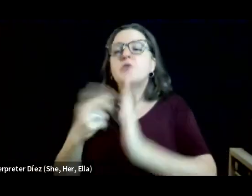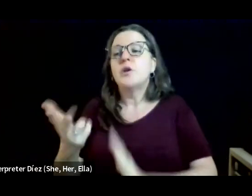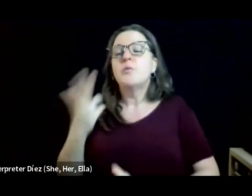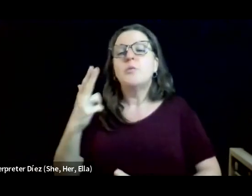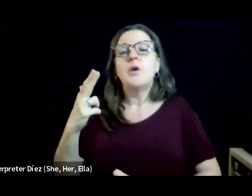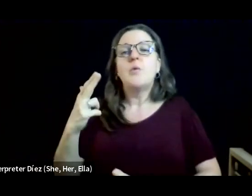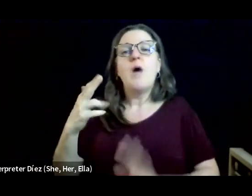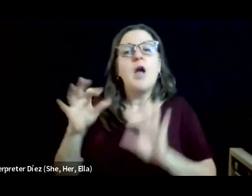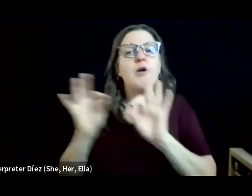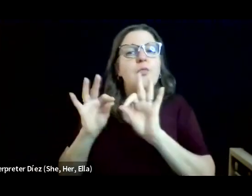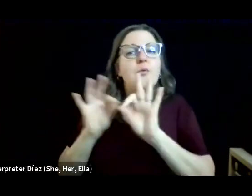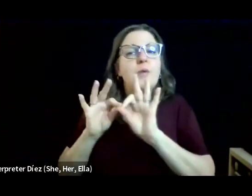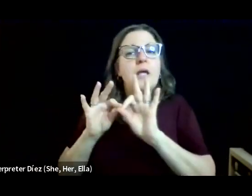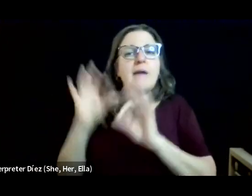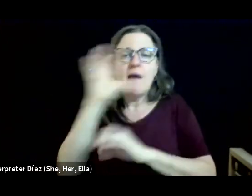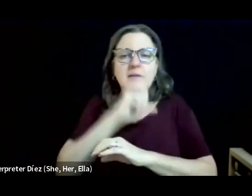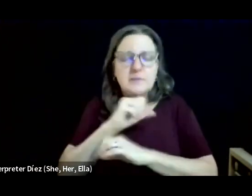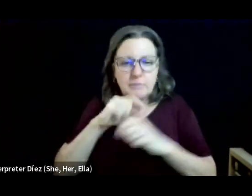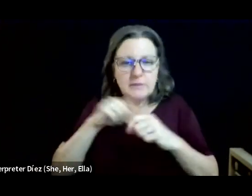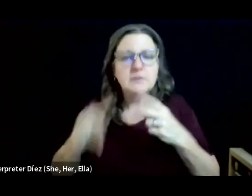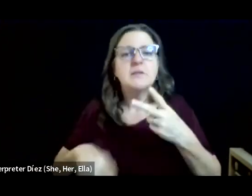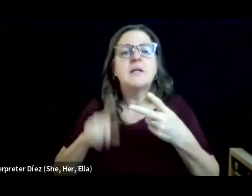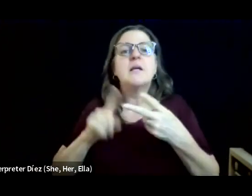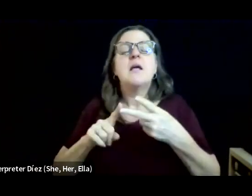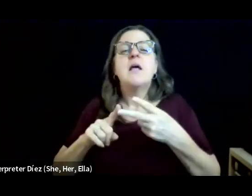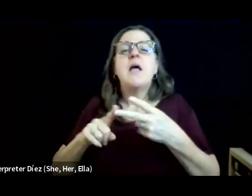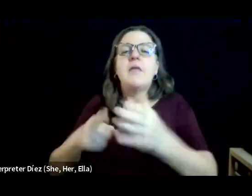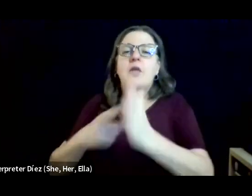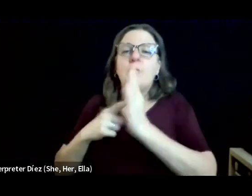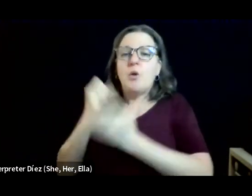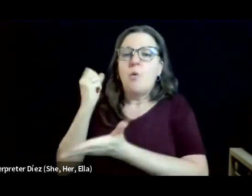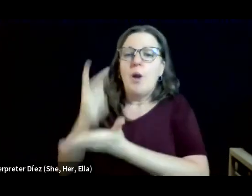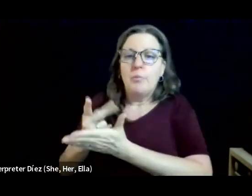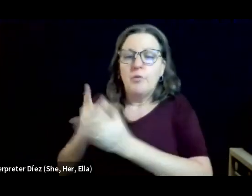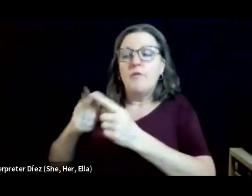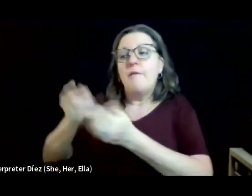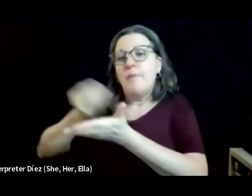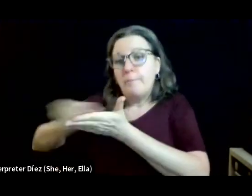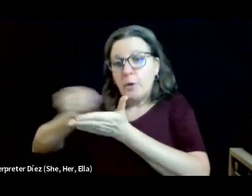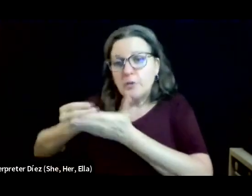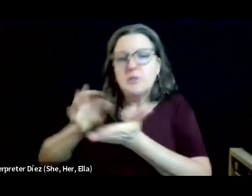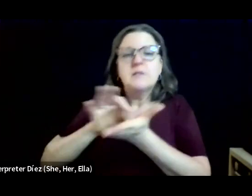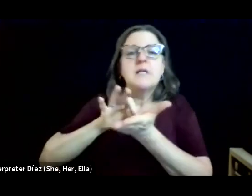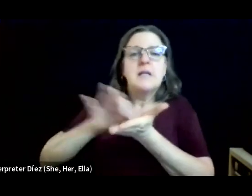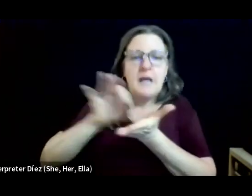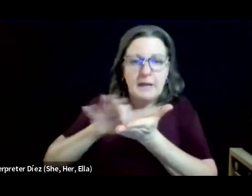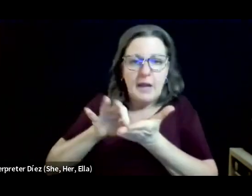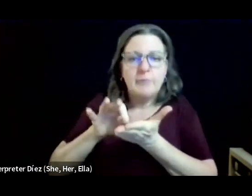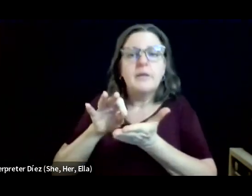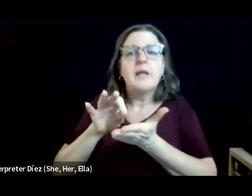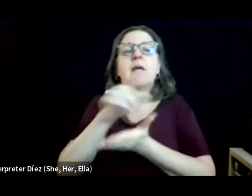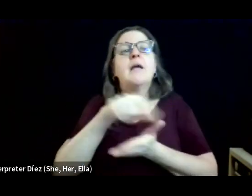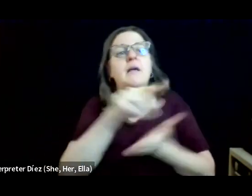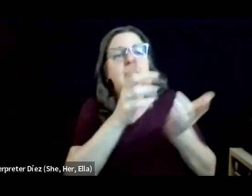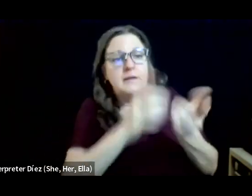from both purchasing, accounting, and then those department approvers, which would be their director, dean, executive director,